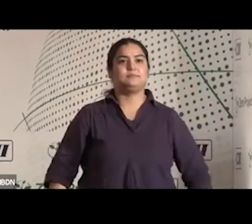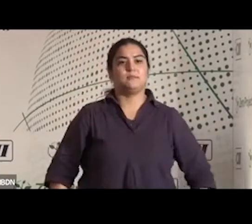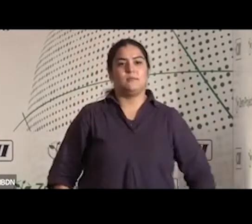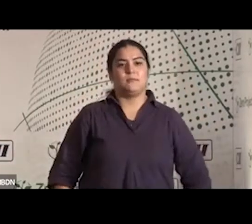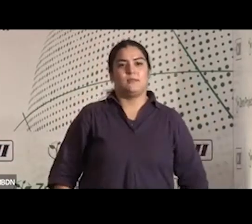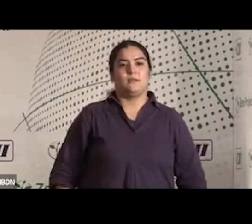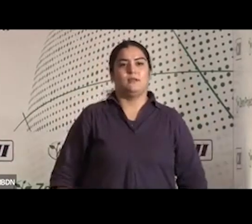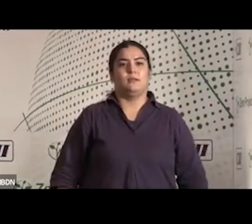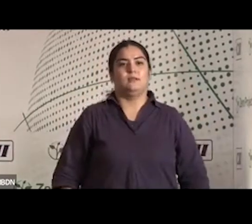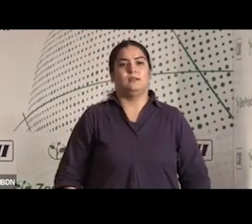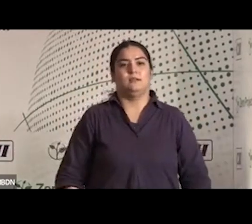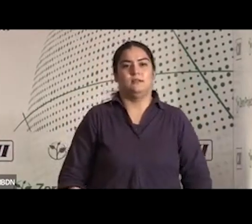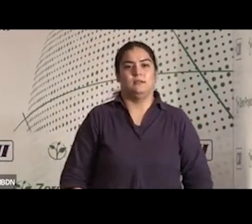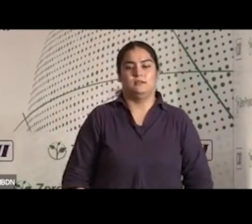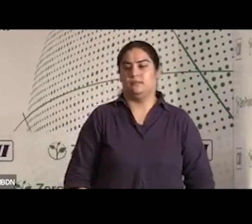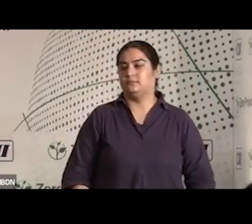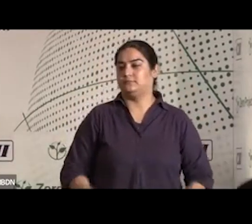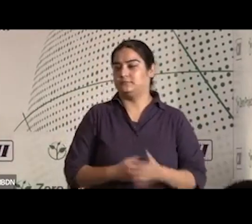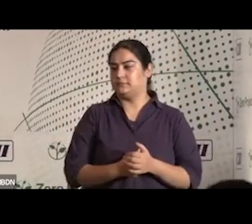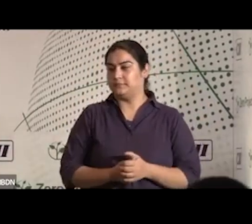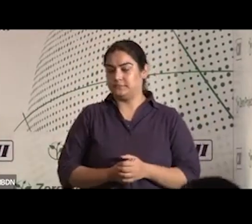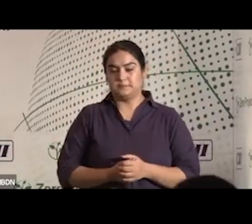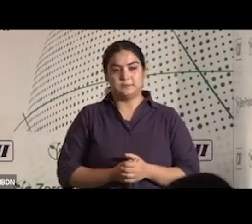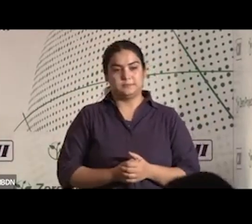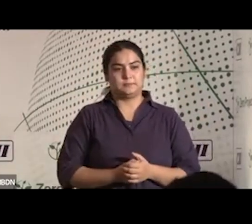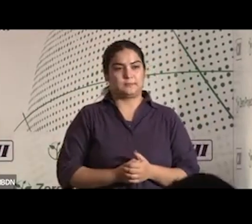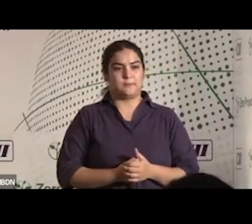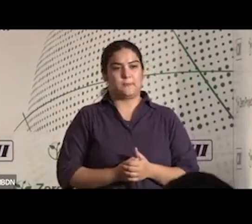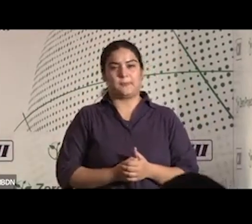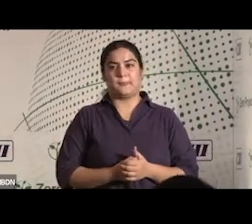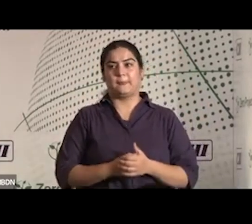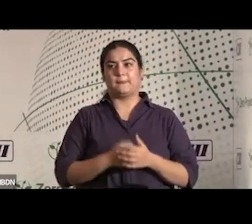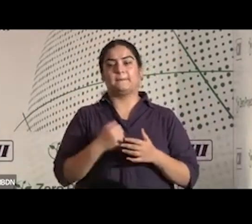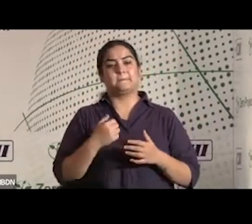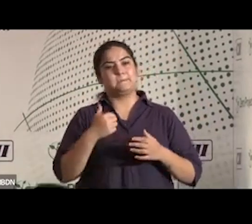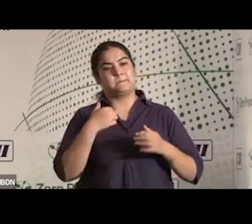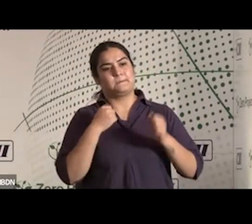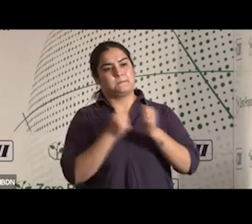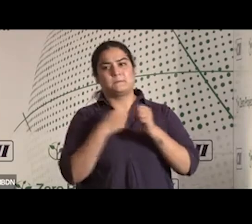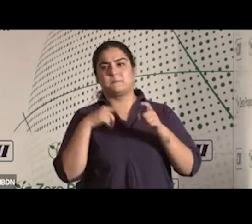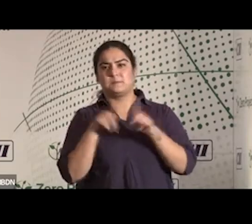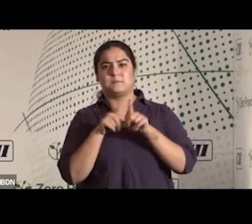I so I'm going to be thinking about the conference.